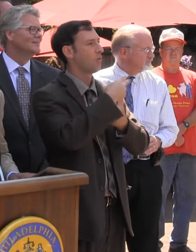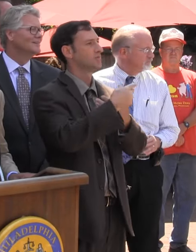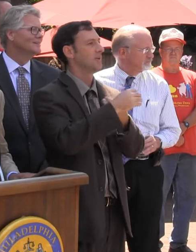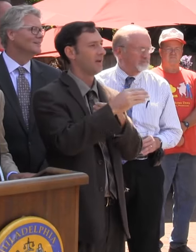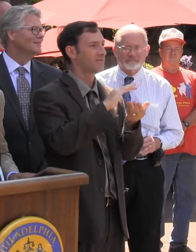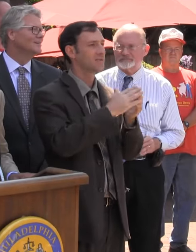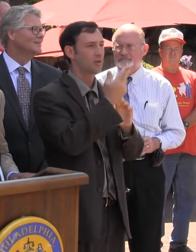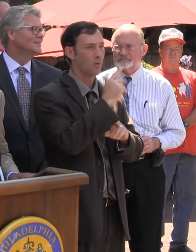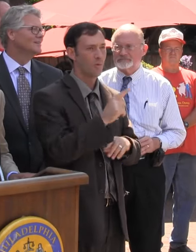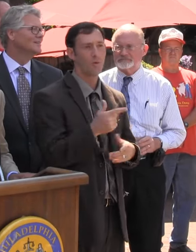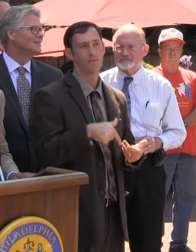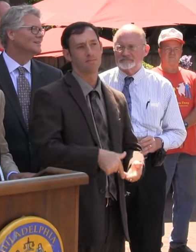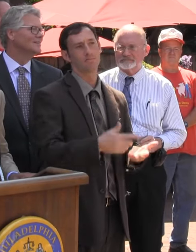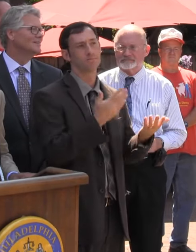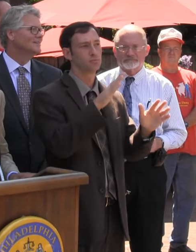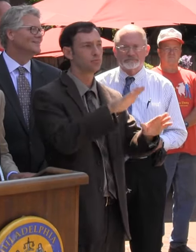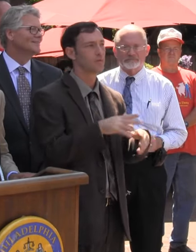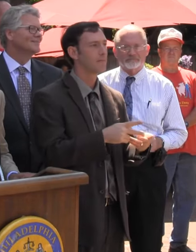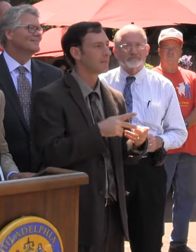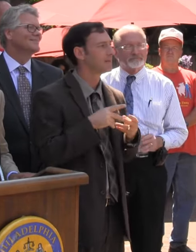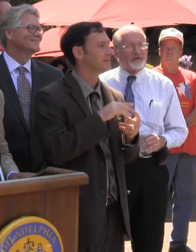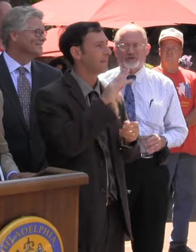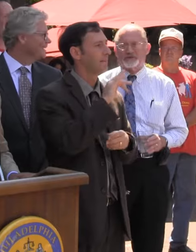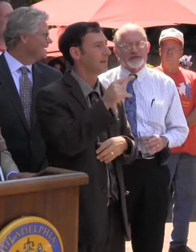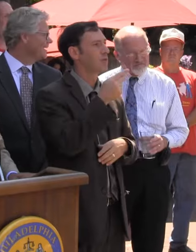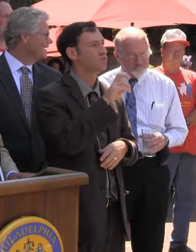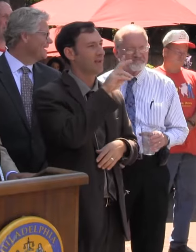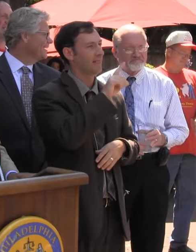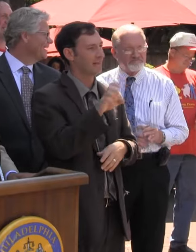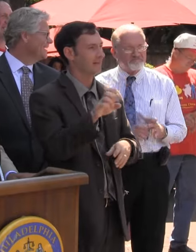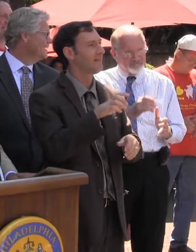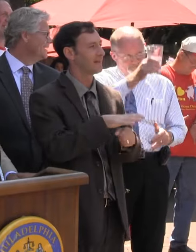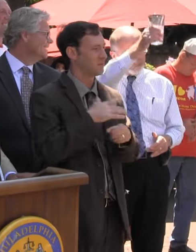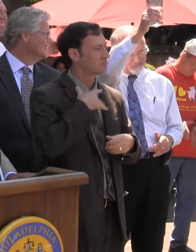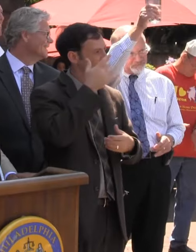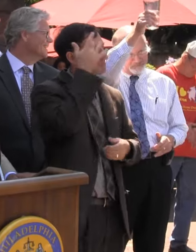what better place to be than Bill Greenly's neighborhood. We were smart enough to come